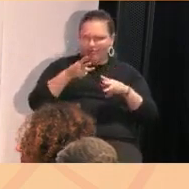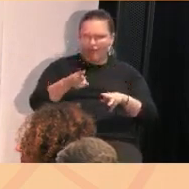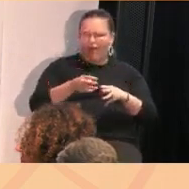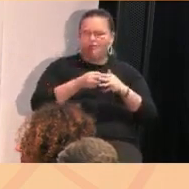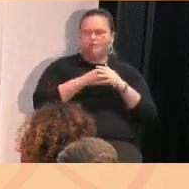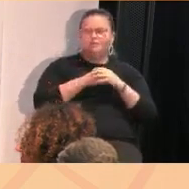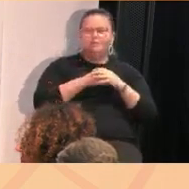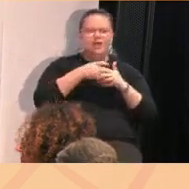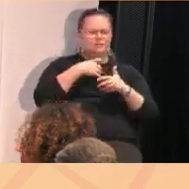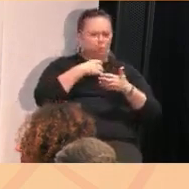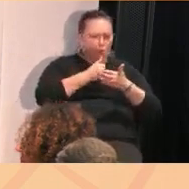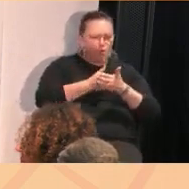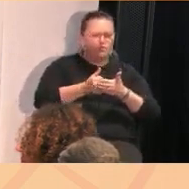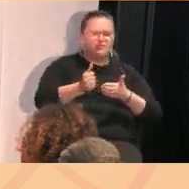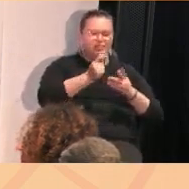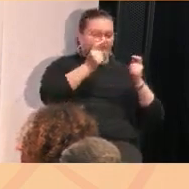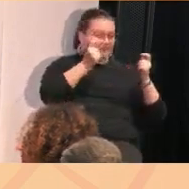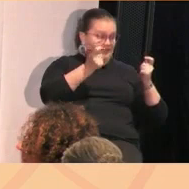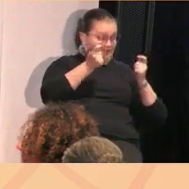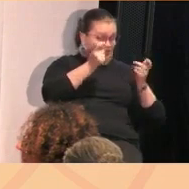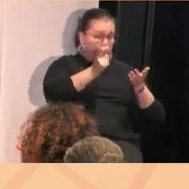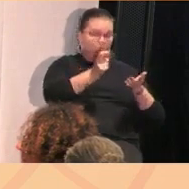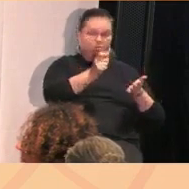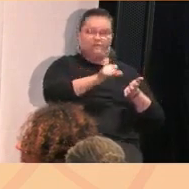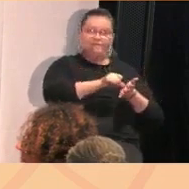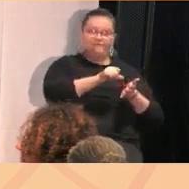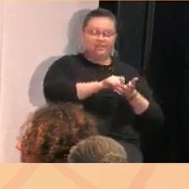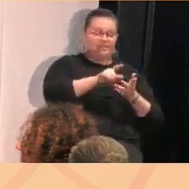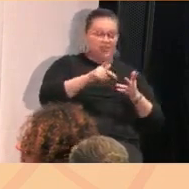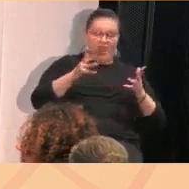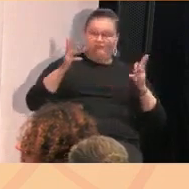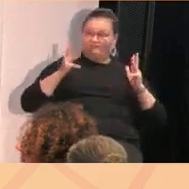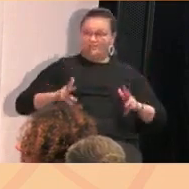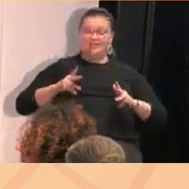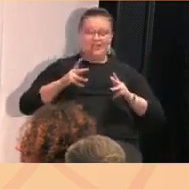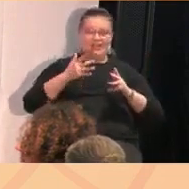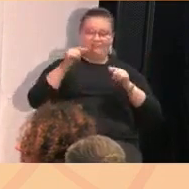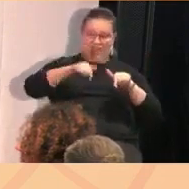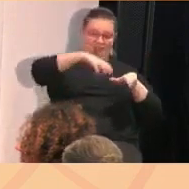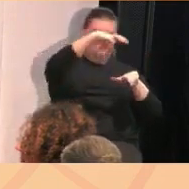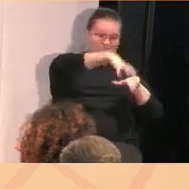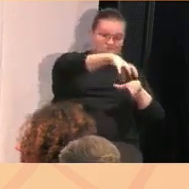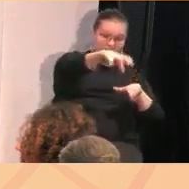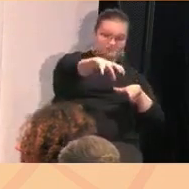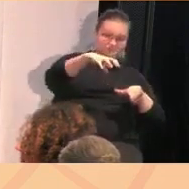to a short-term festival program rather than through another